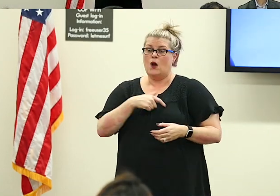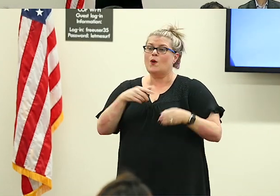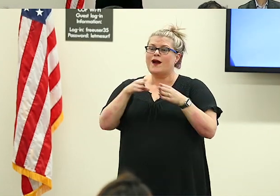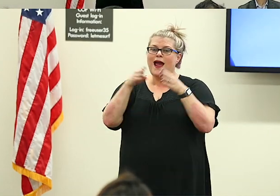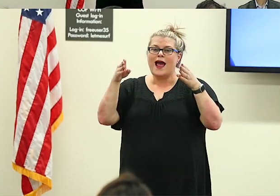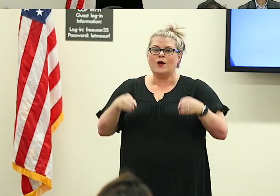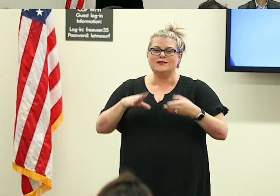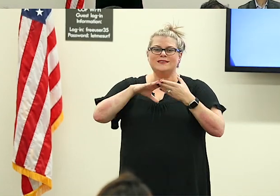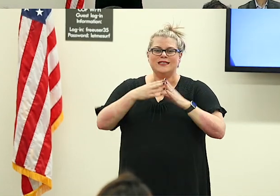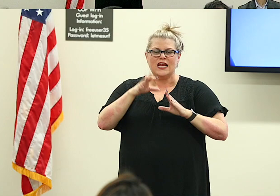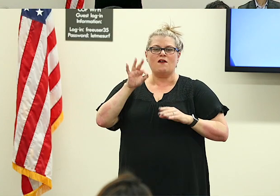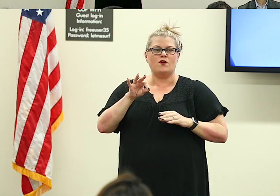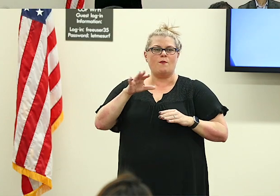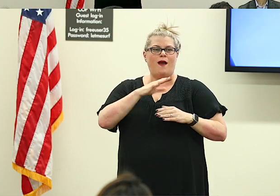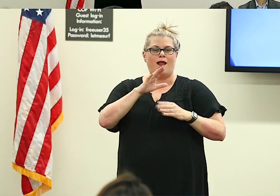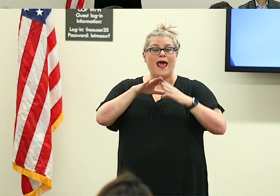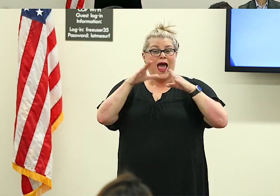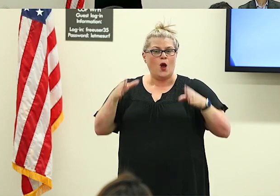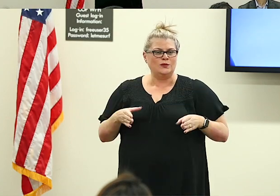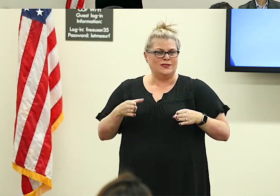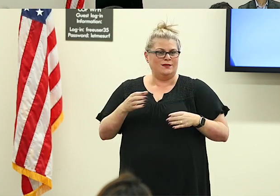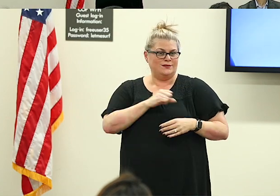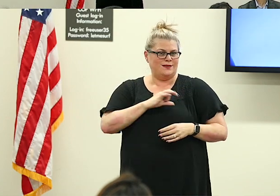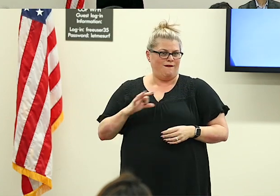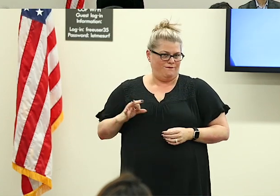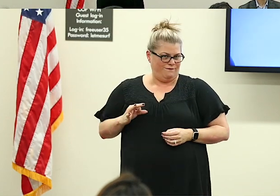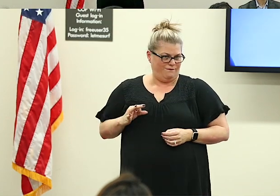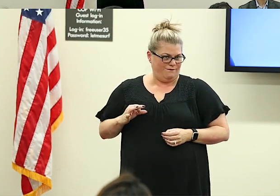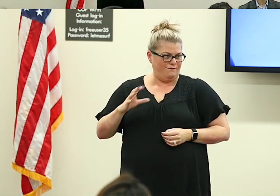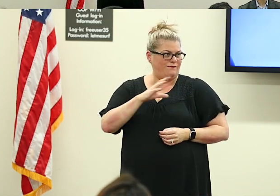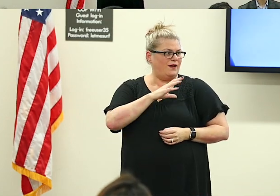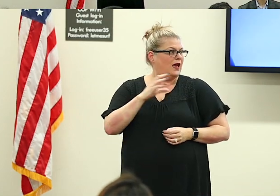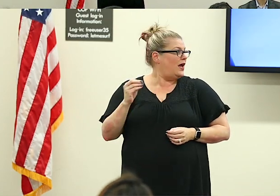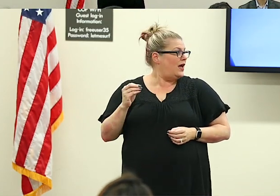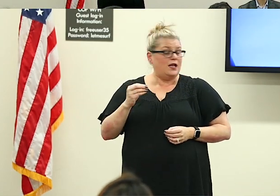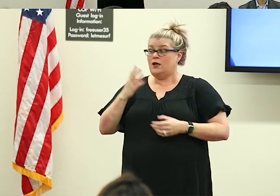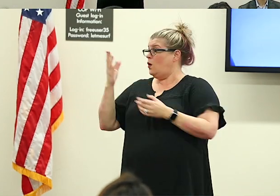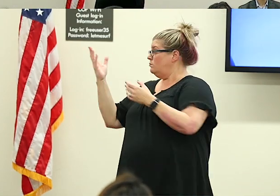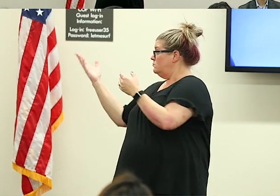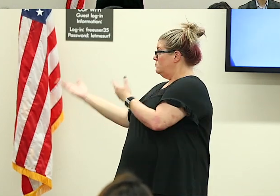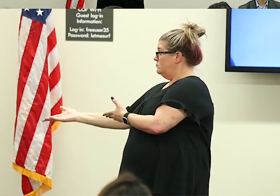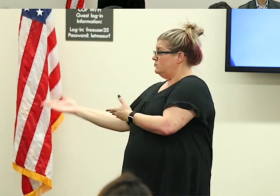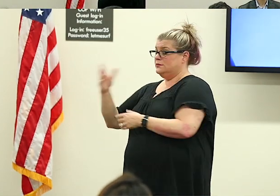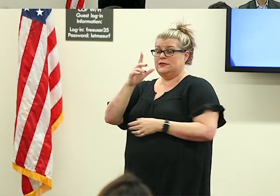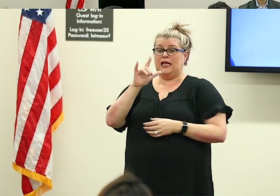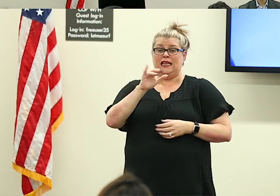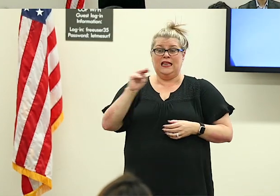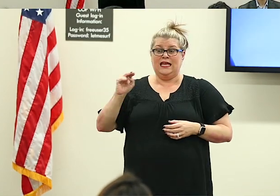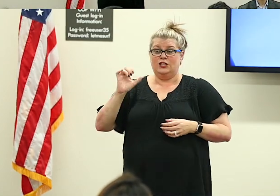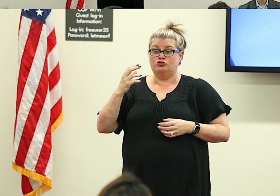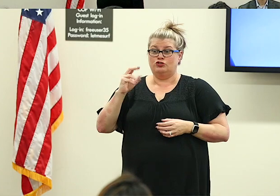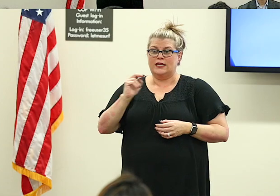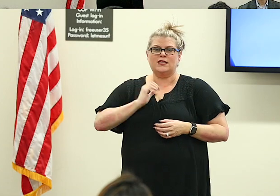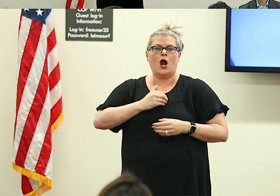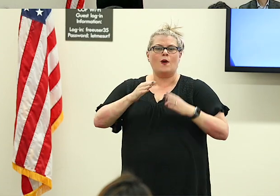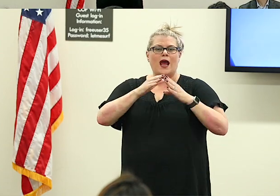City of Fremont Housing Staff. And Lynn Chen is over there, our Housing Coordinator. And Margot Judah,